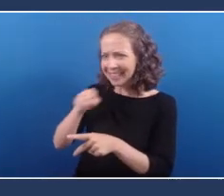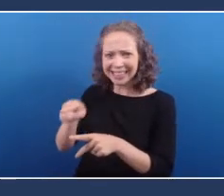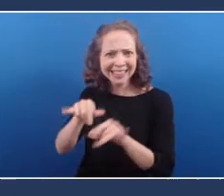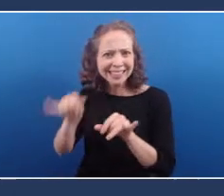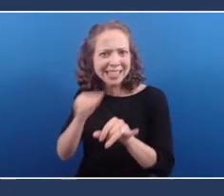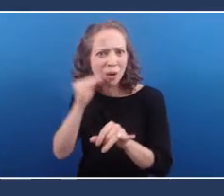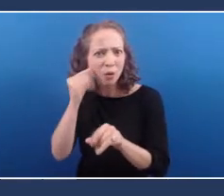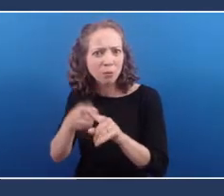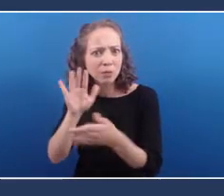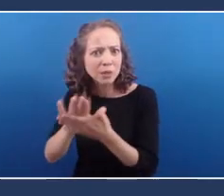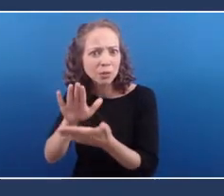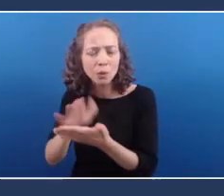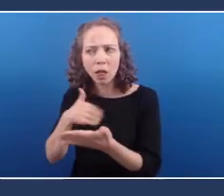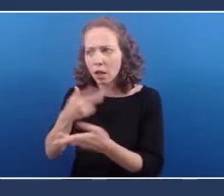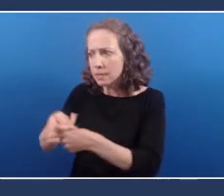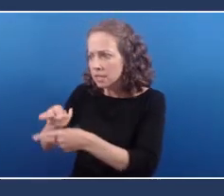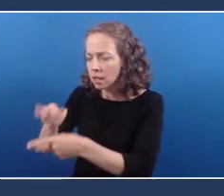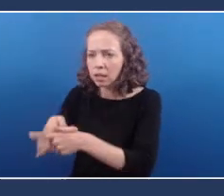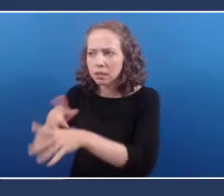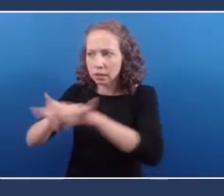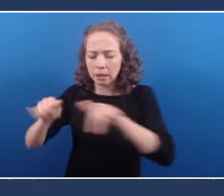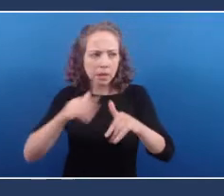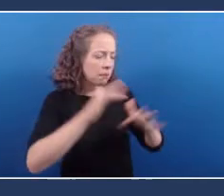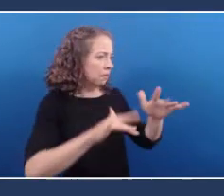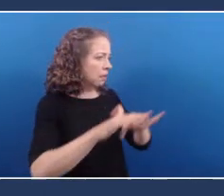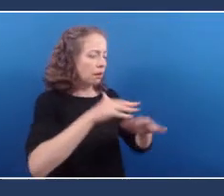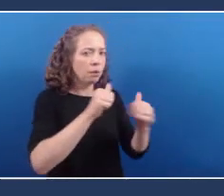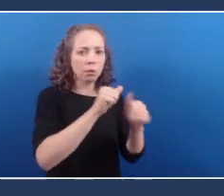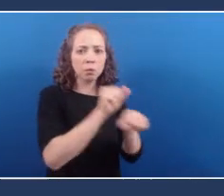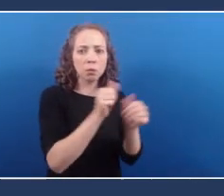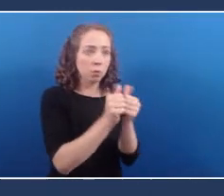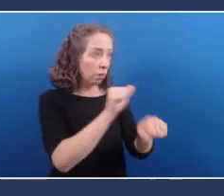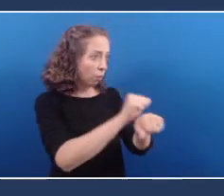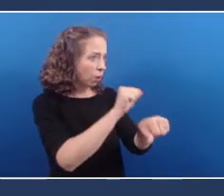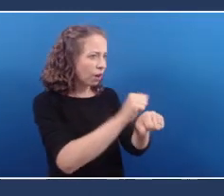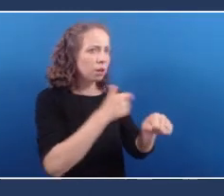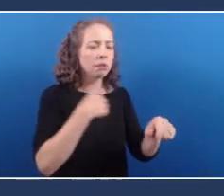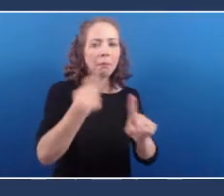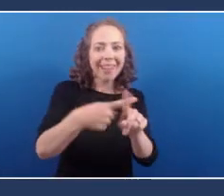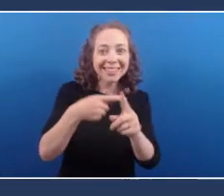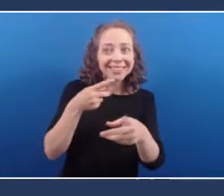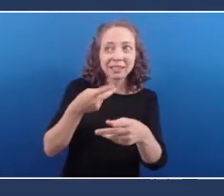you are on top of your work, and being a great spouse or partner to the people around you.